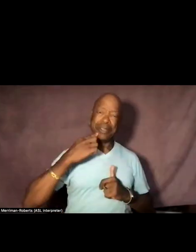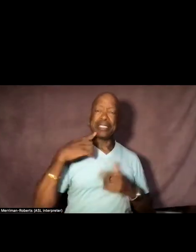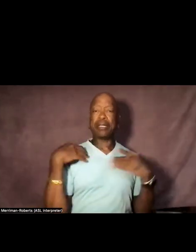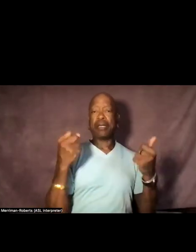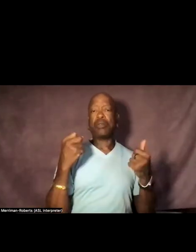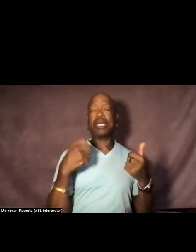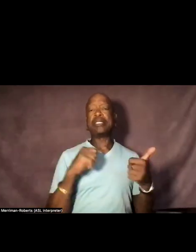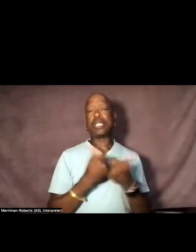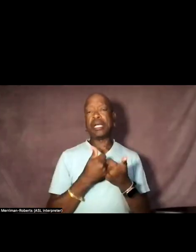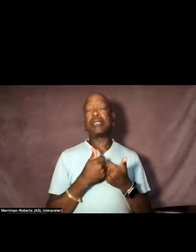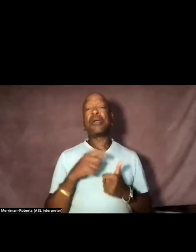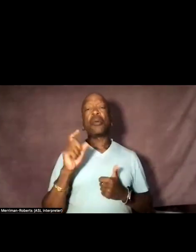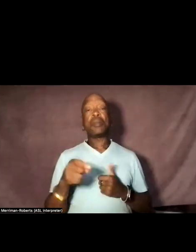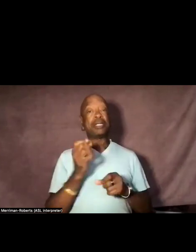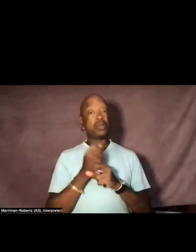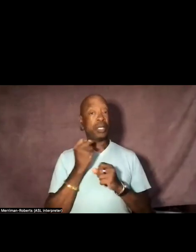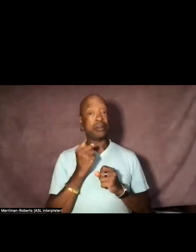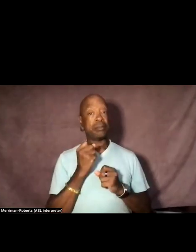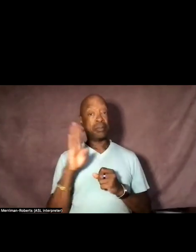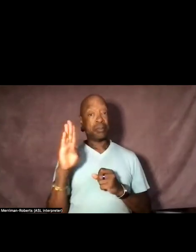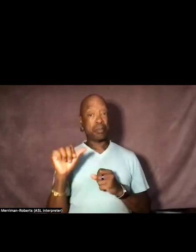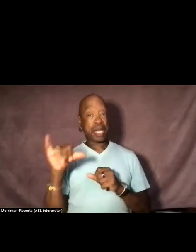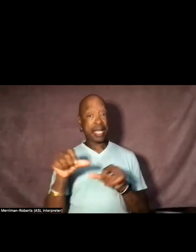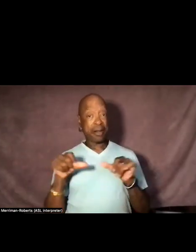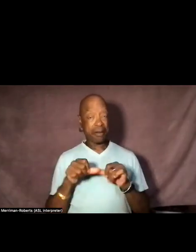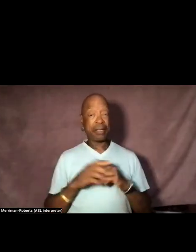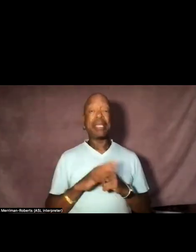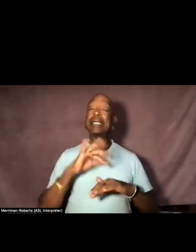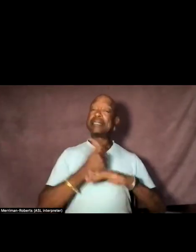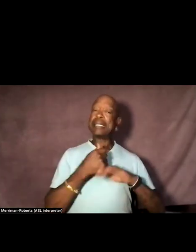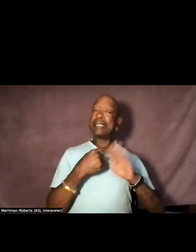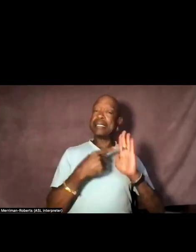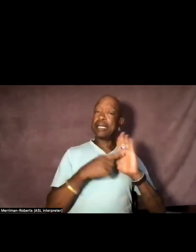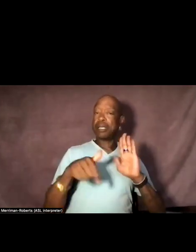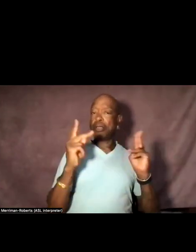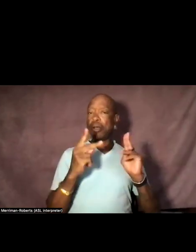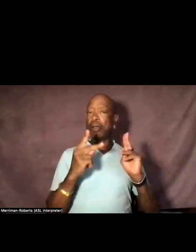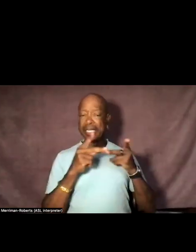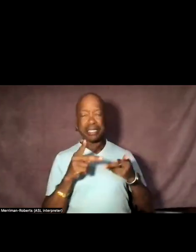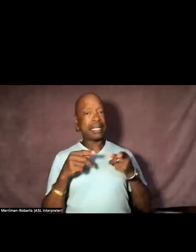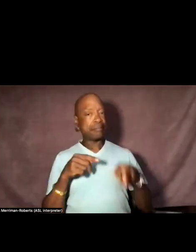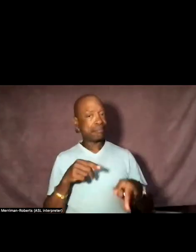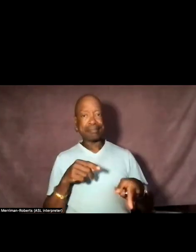we must win in the Bay Area and set an example for other places that this will not be tolerated